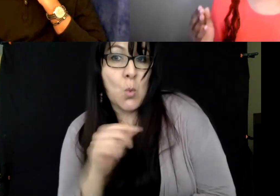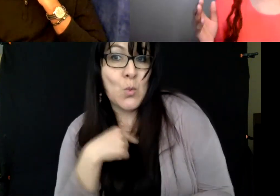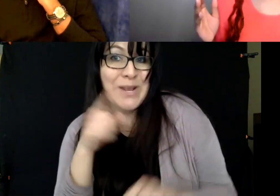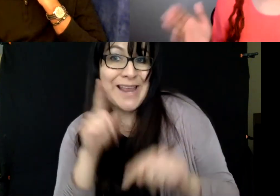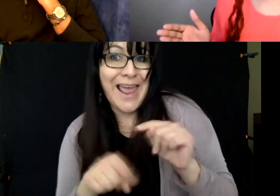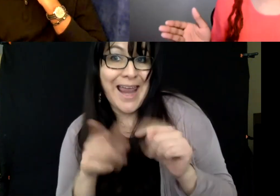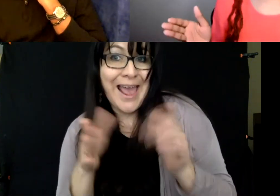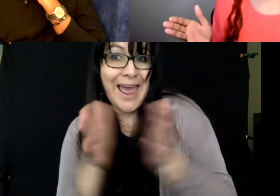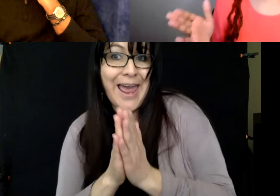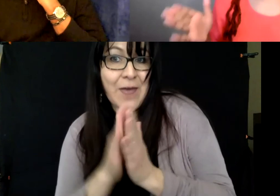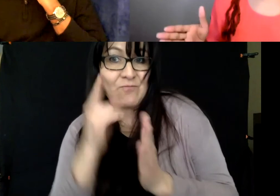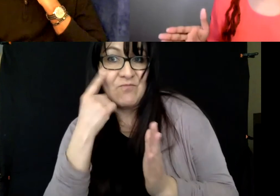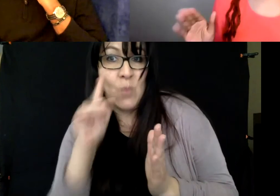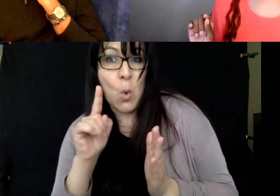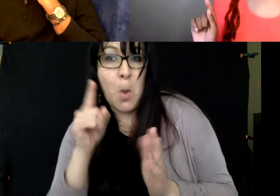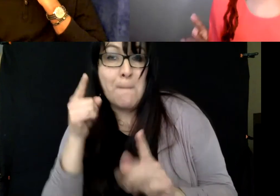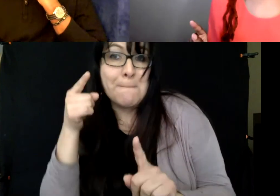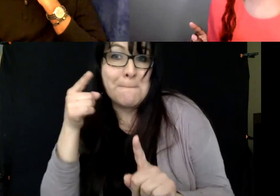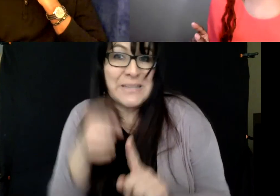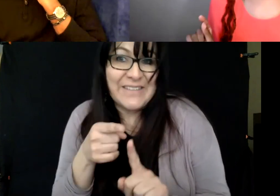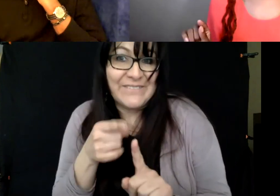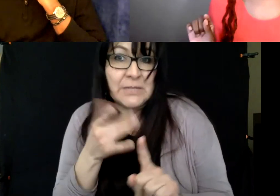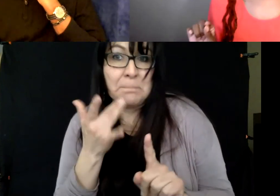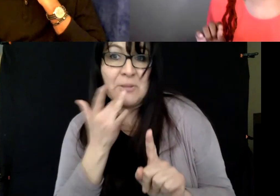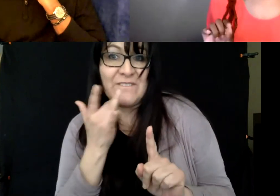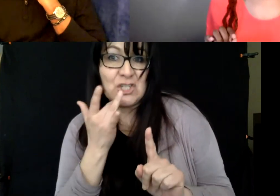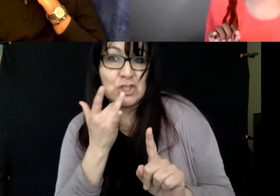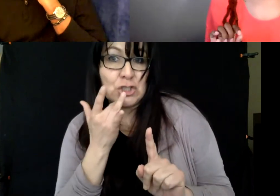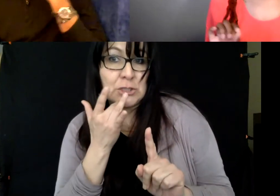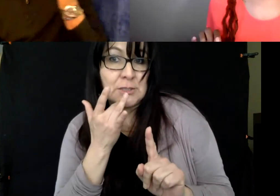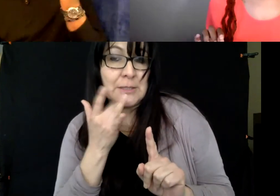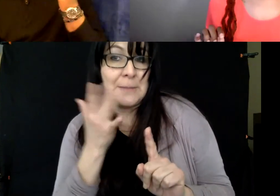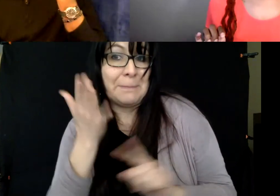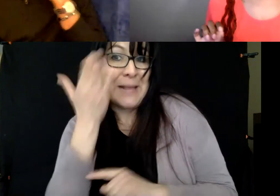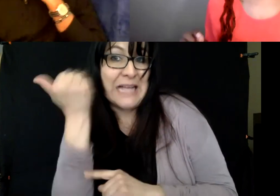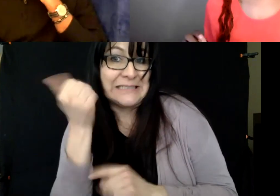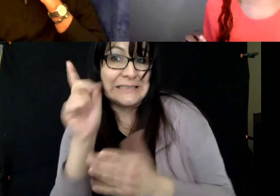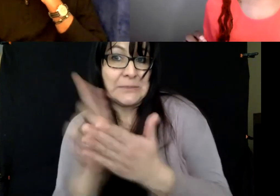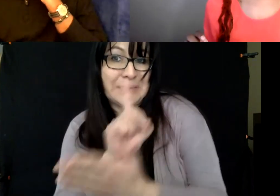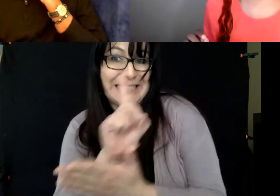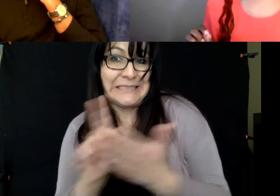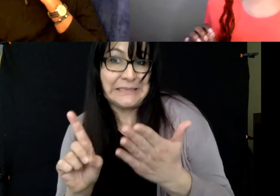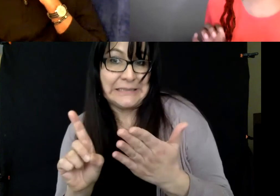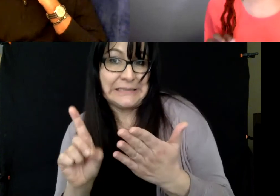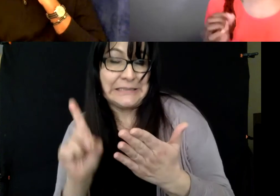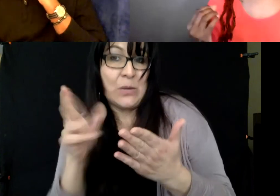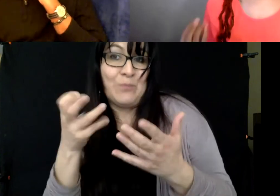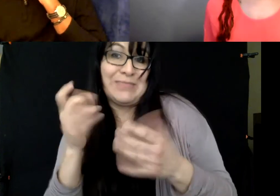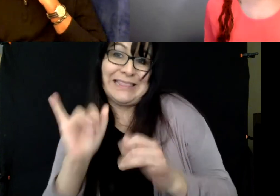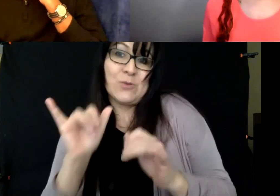the cut my work would say no you cannot act for a specific preference because of discrimination